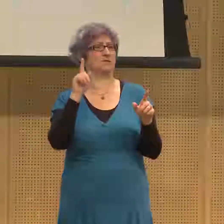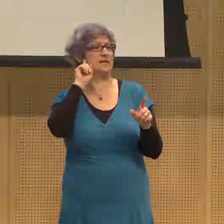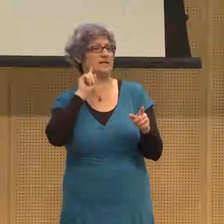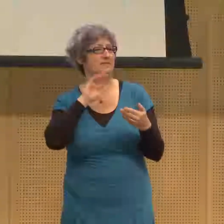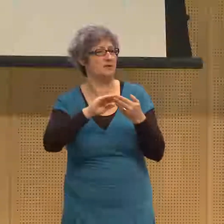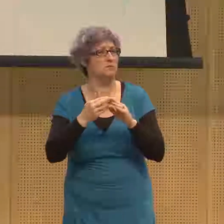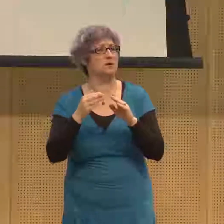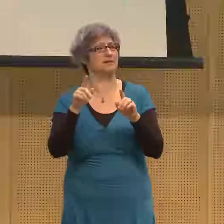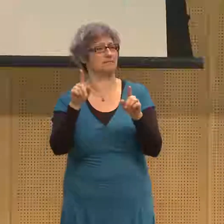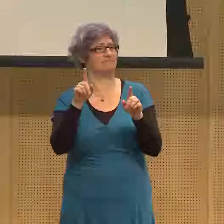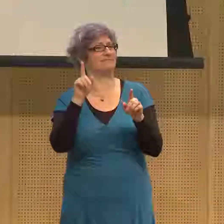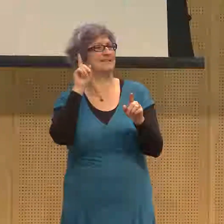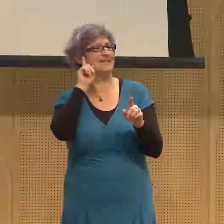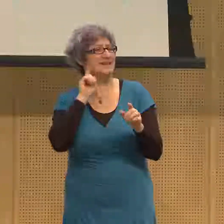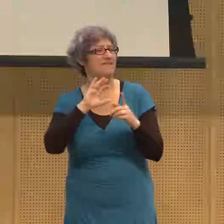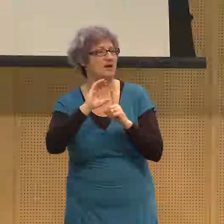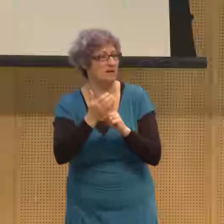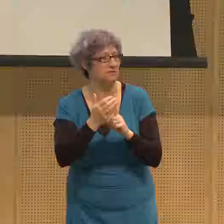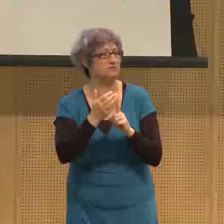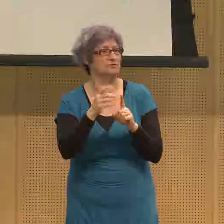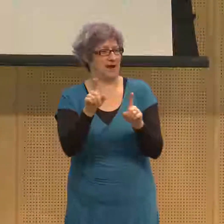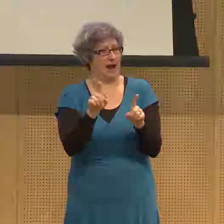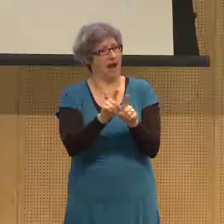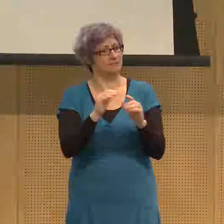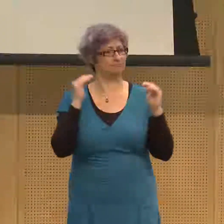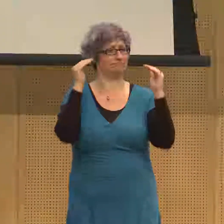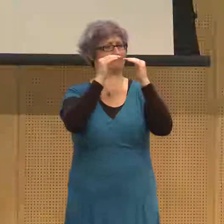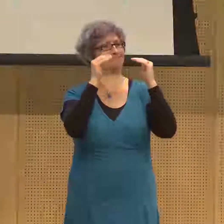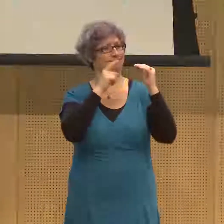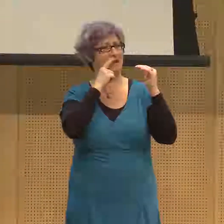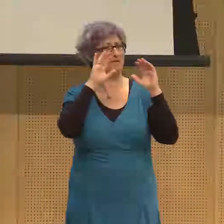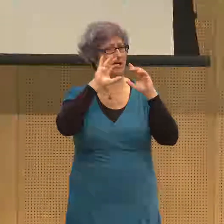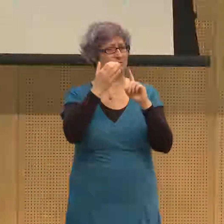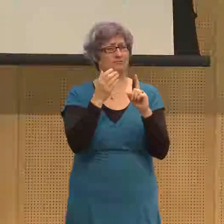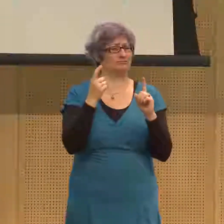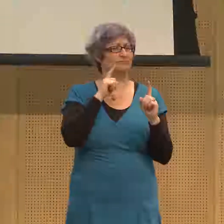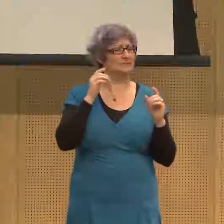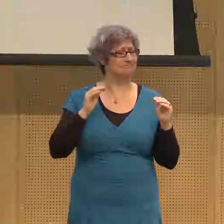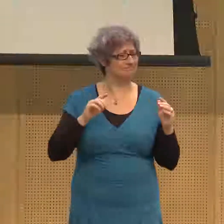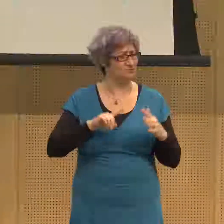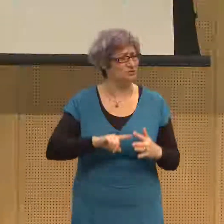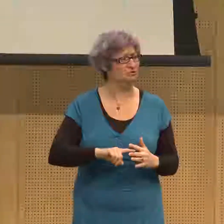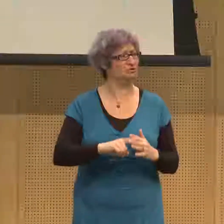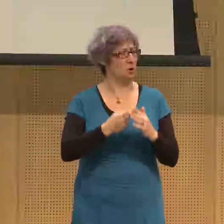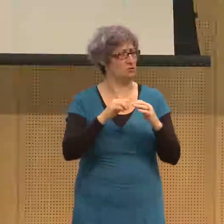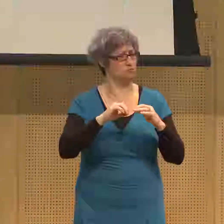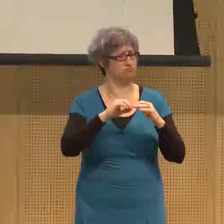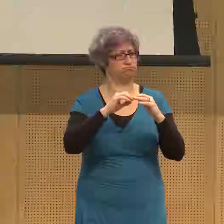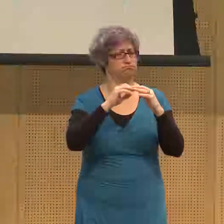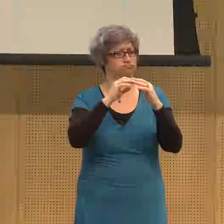ASL was just emerging and being set as an actual language,